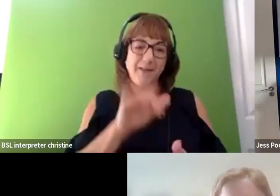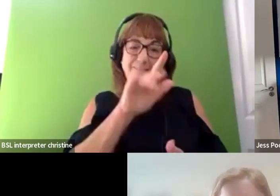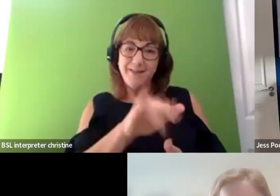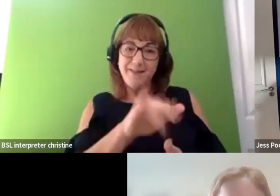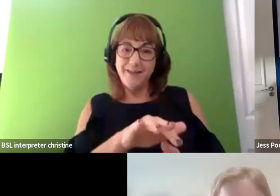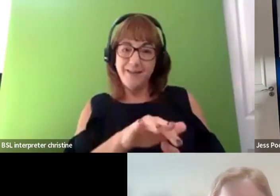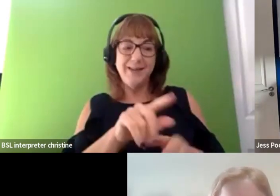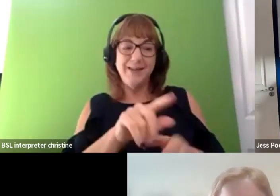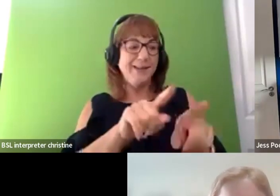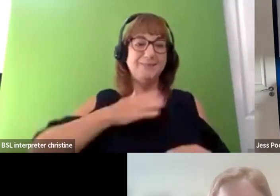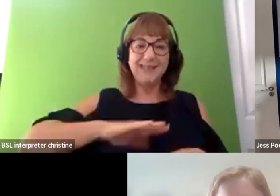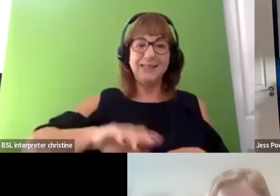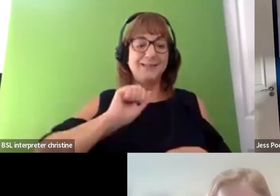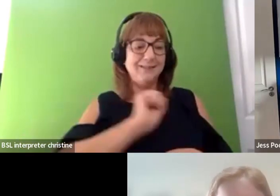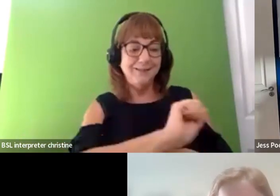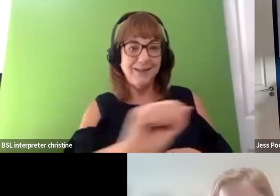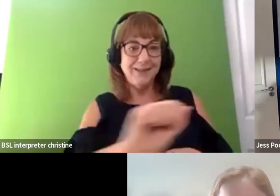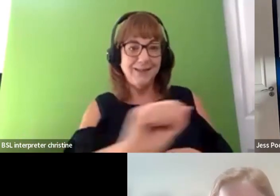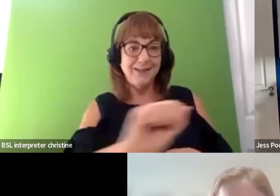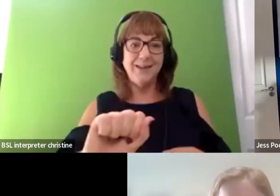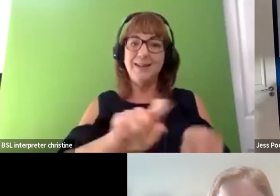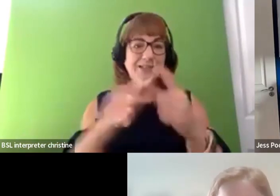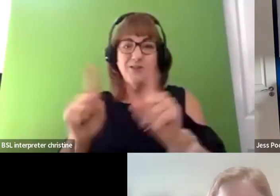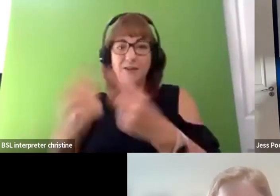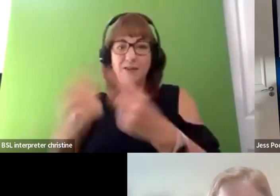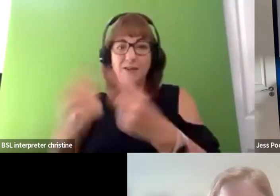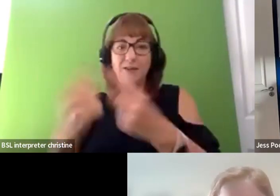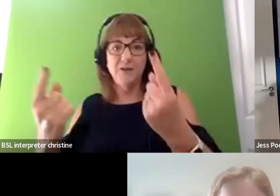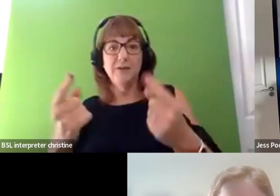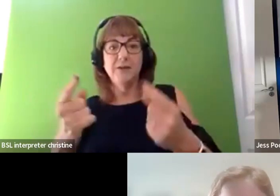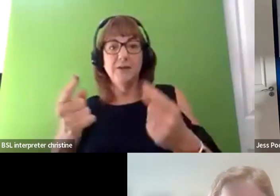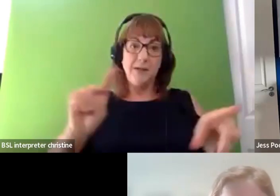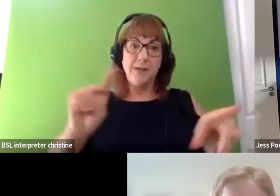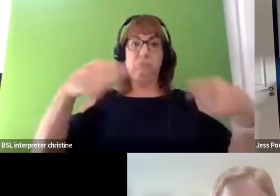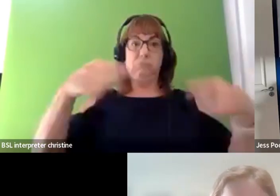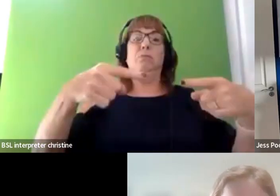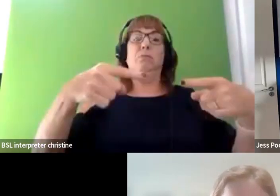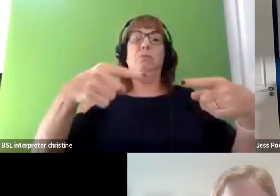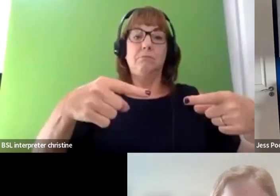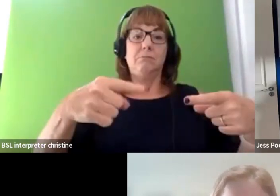or perhaps sometimes conflicting needs that need to use the same space how do we manage that, how